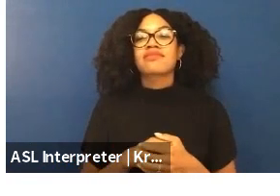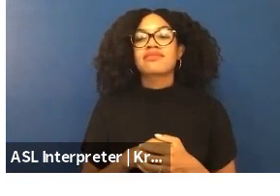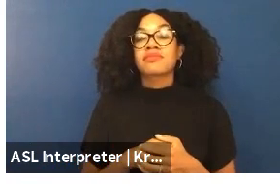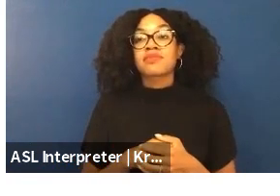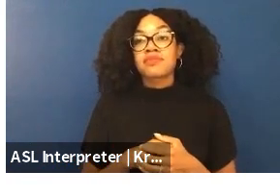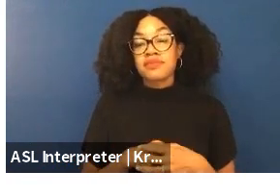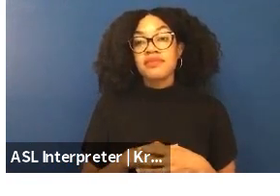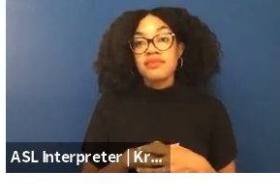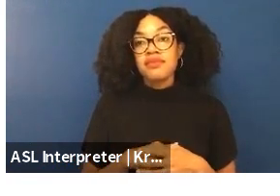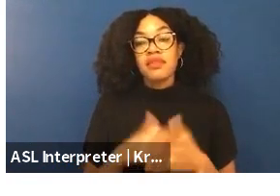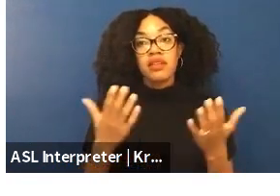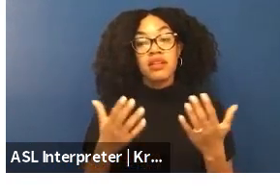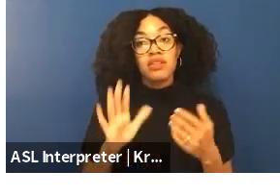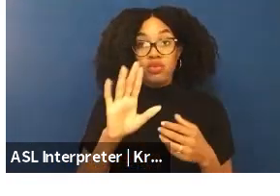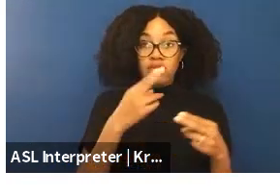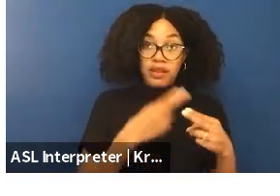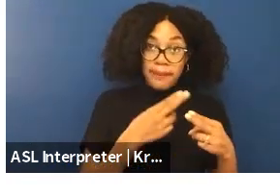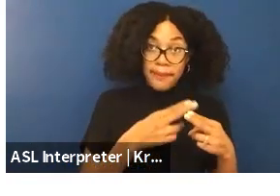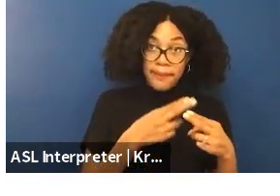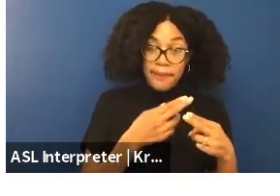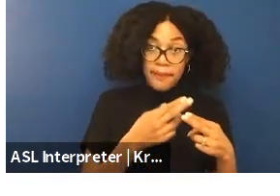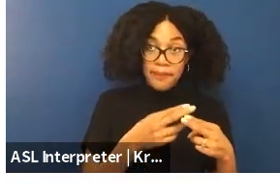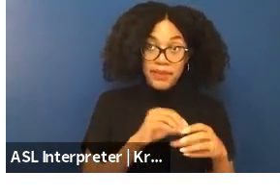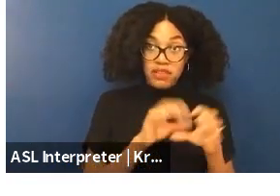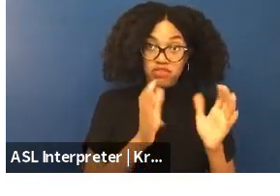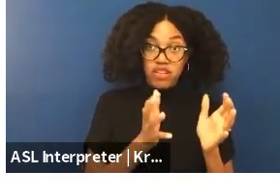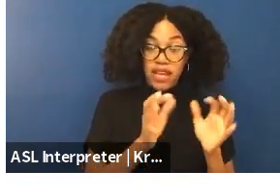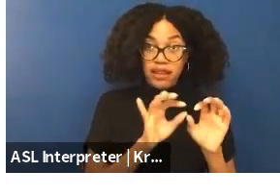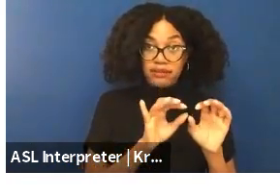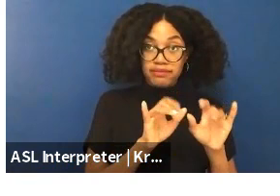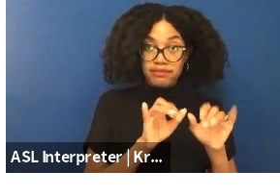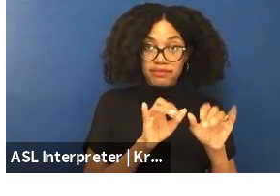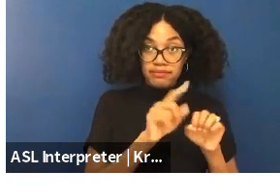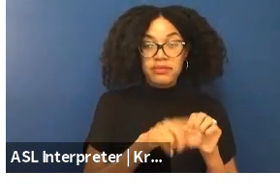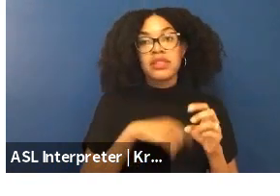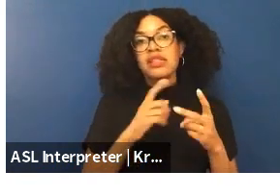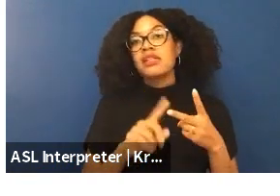maybe putting your name in the chat, maybe where you're from, or even, you know what your role is